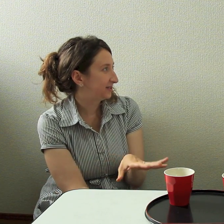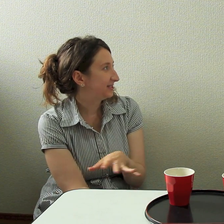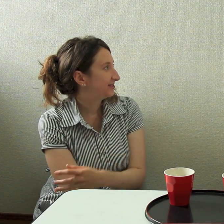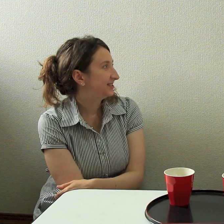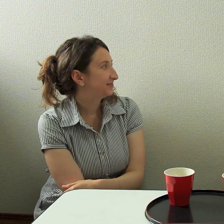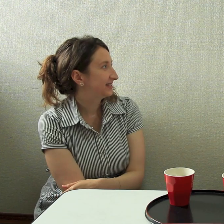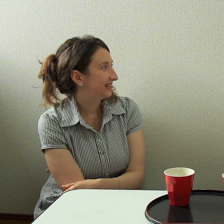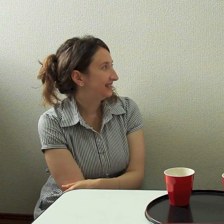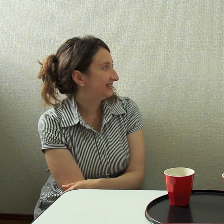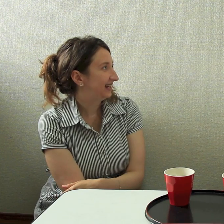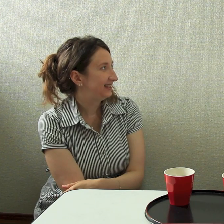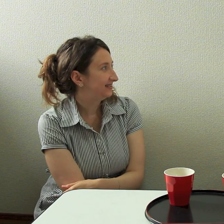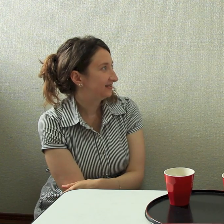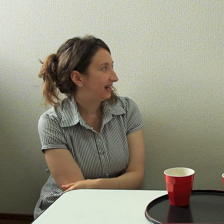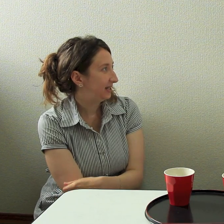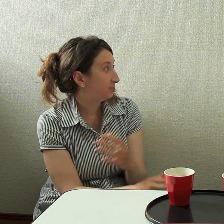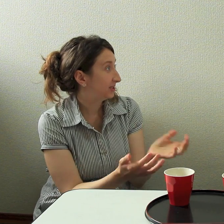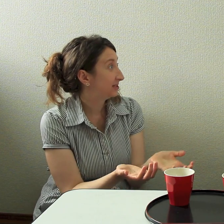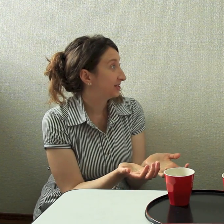I know there is a relay service